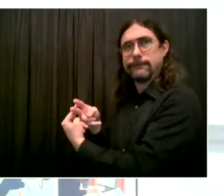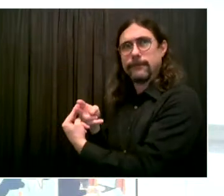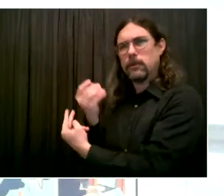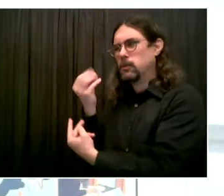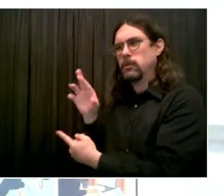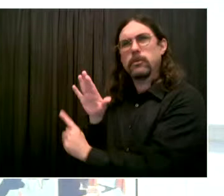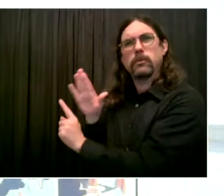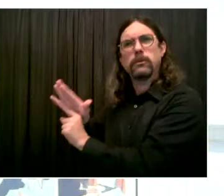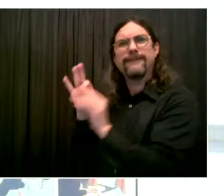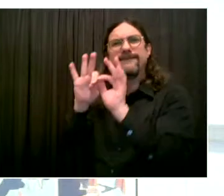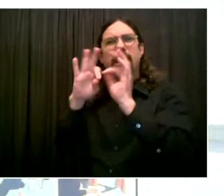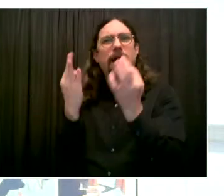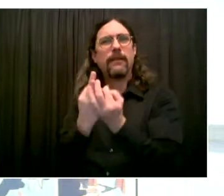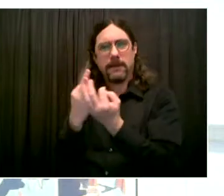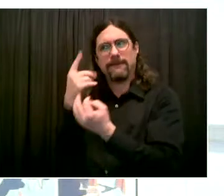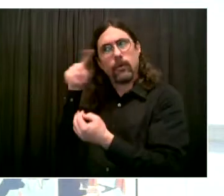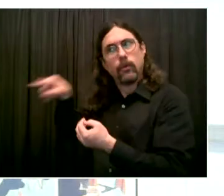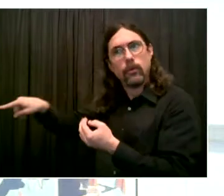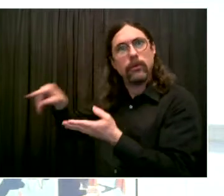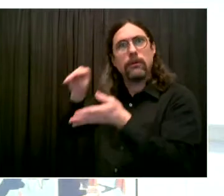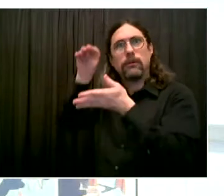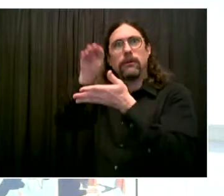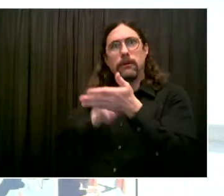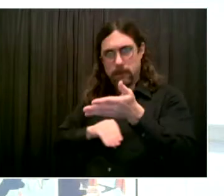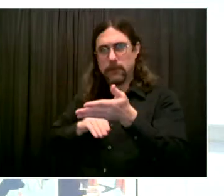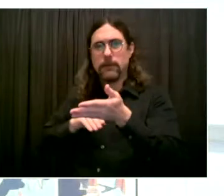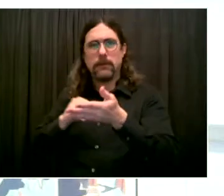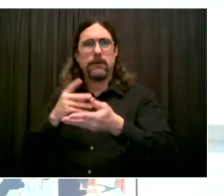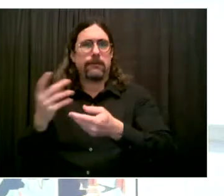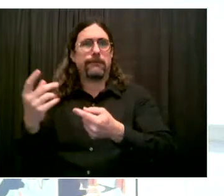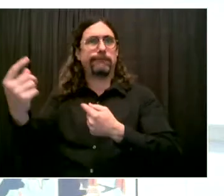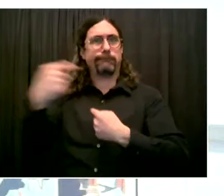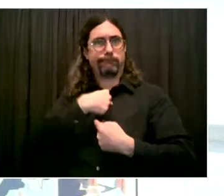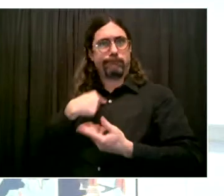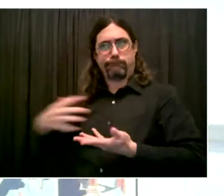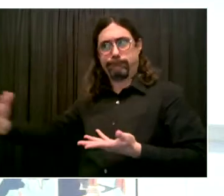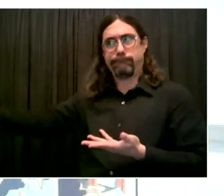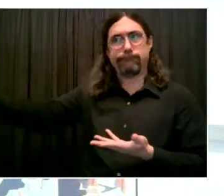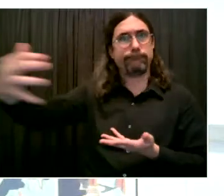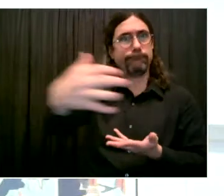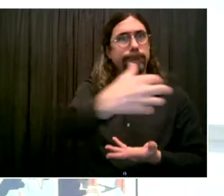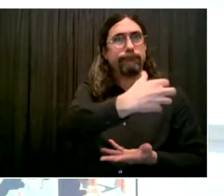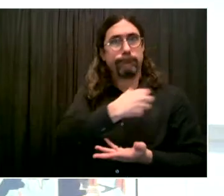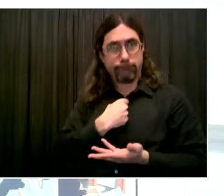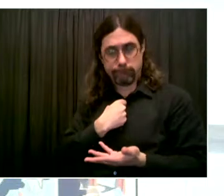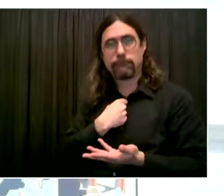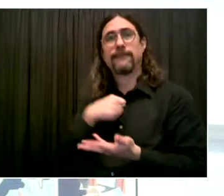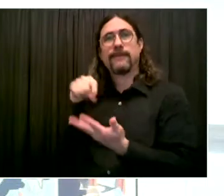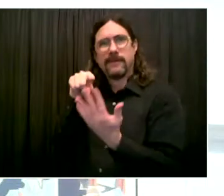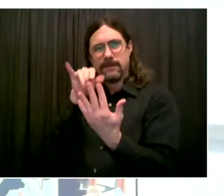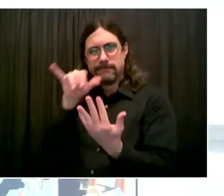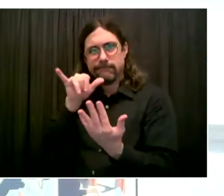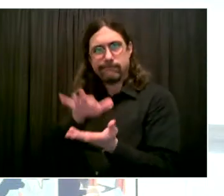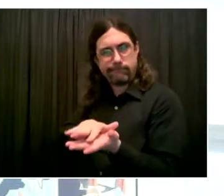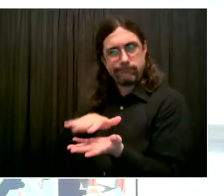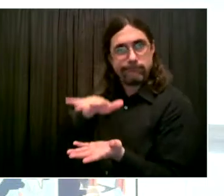THE INFORMATION ON THE FORMS THAT IS TAKEN AND WE GO THROUGH A PROCESS REACHING